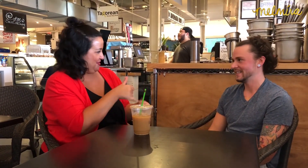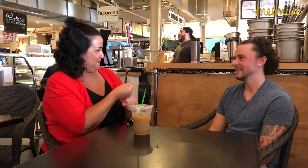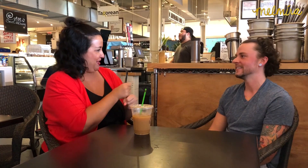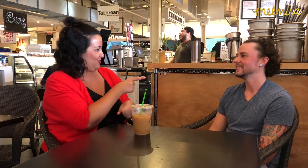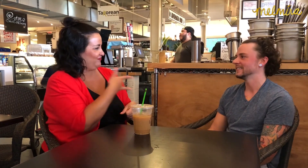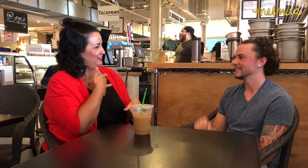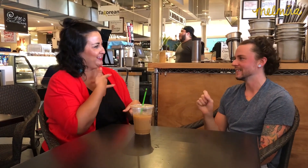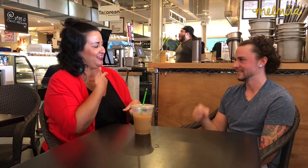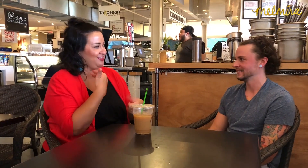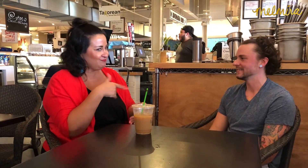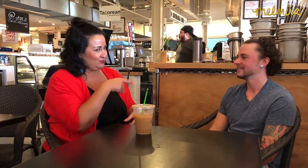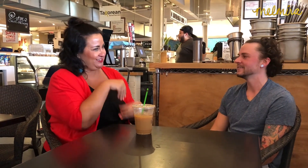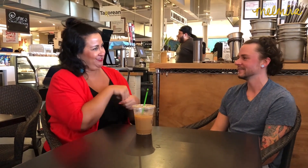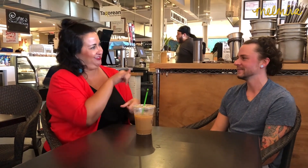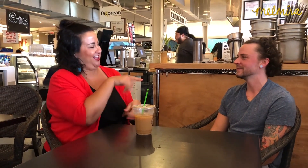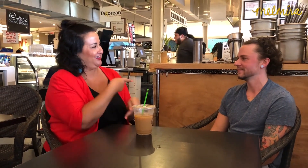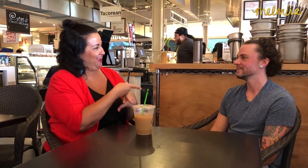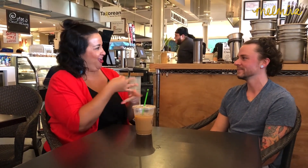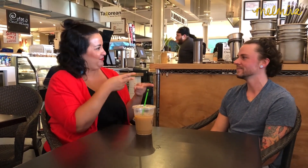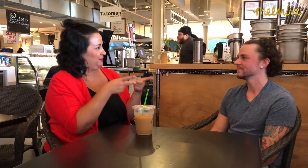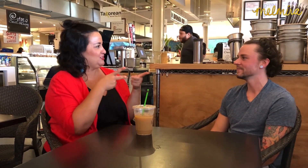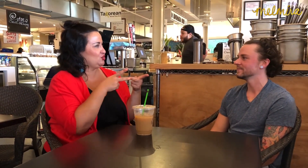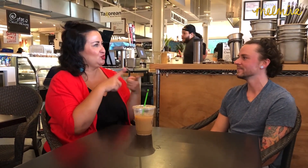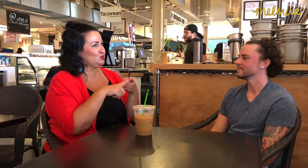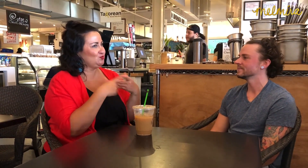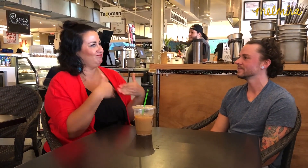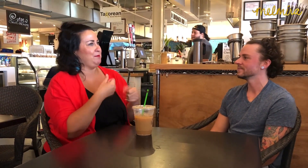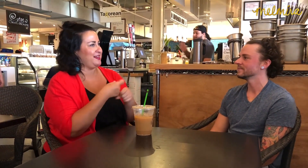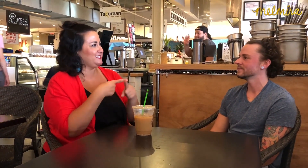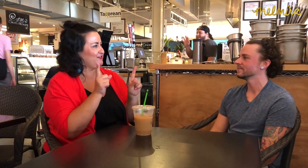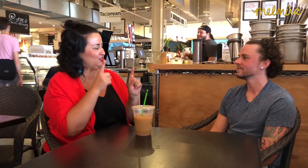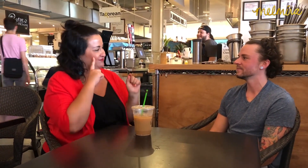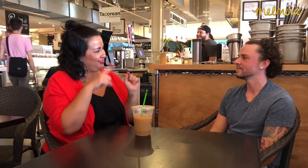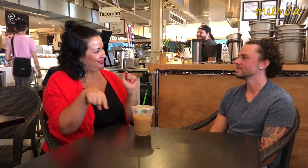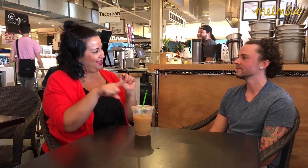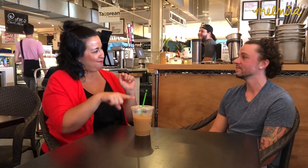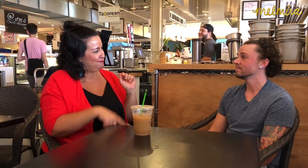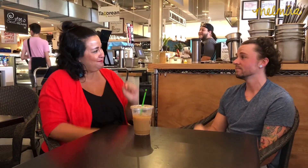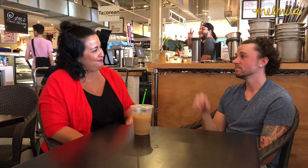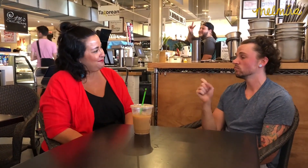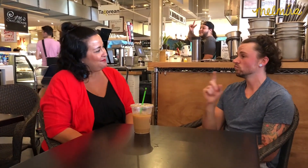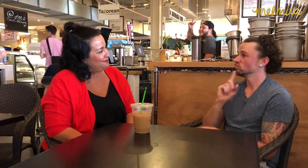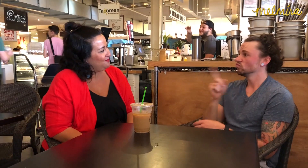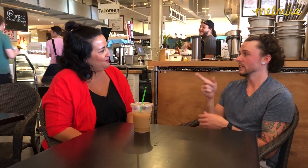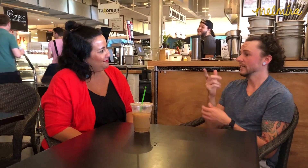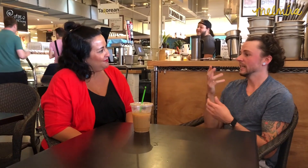How does that feel? To be in the position where you are making a difference for them.